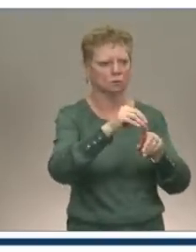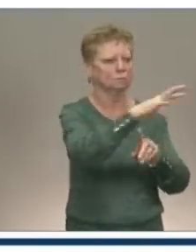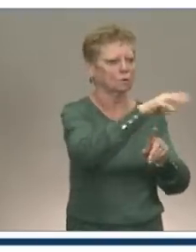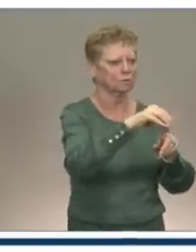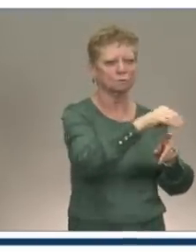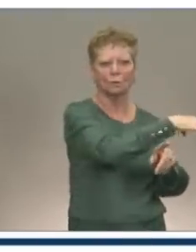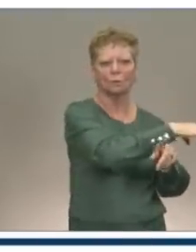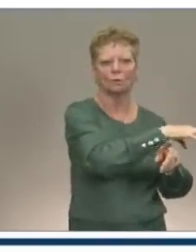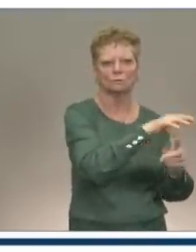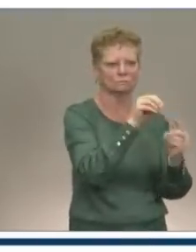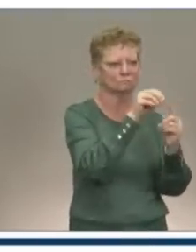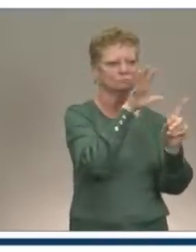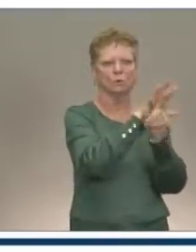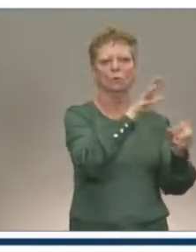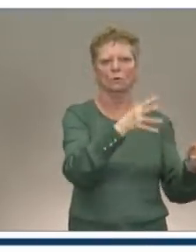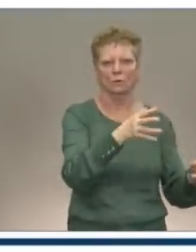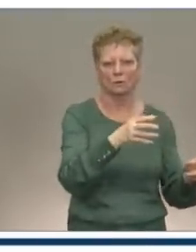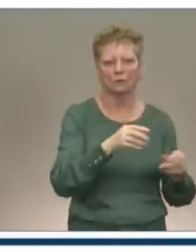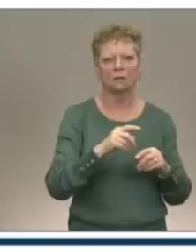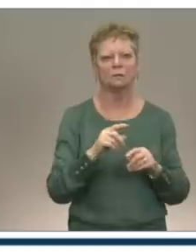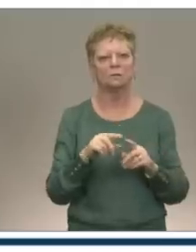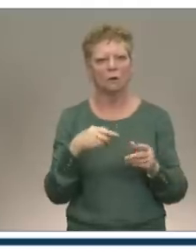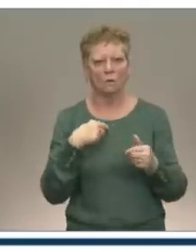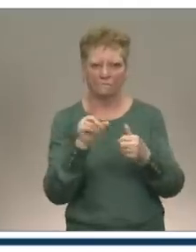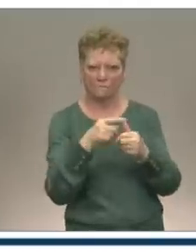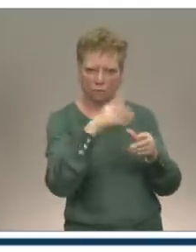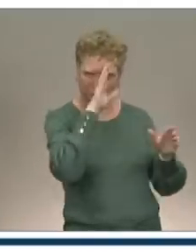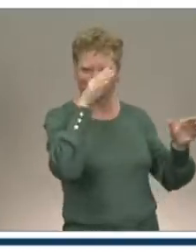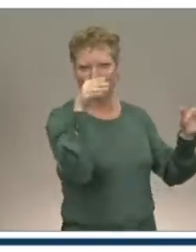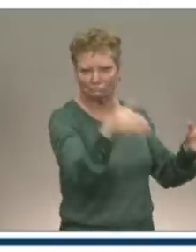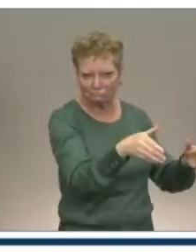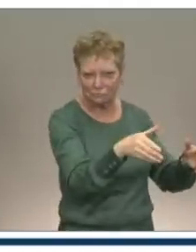we've all we've said that we would look we'd get through this first round and look at if we needed